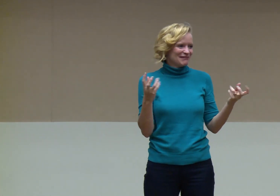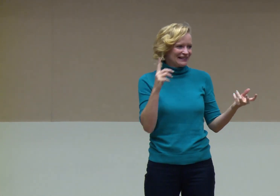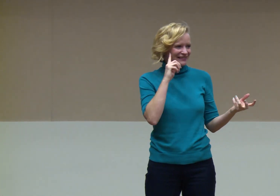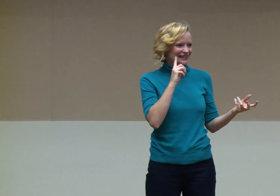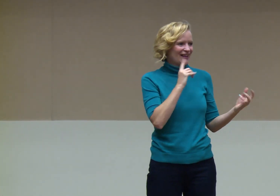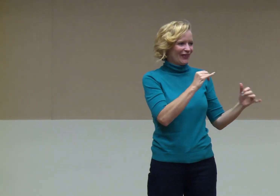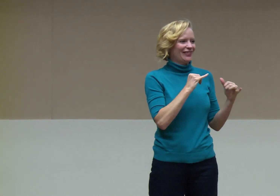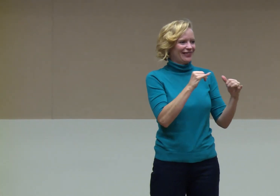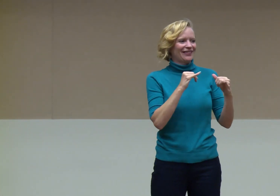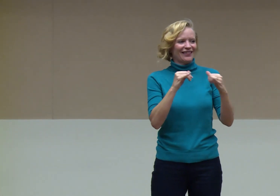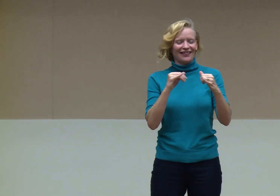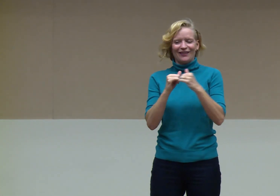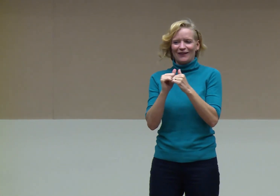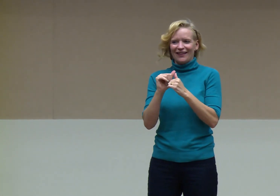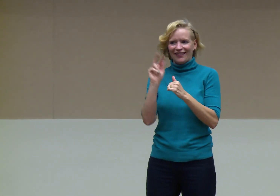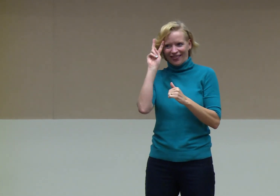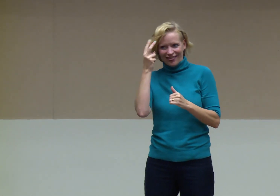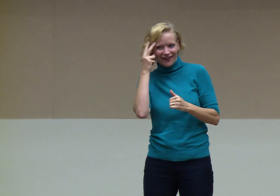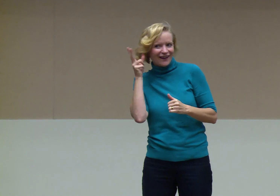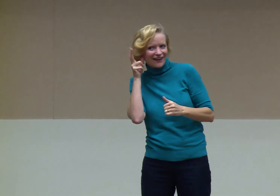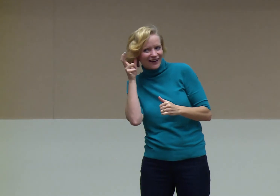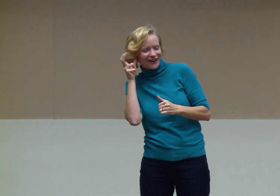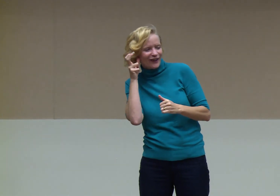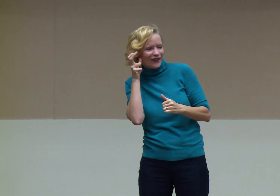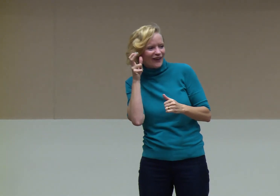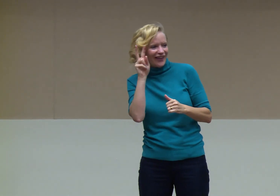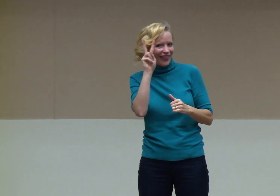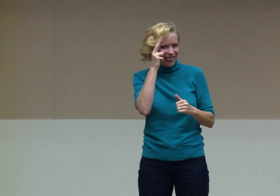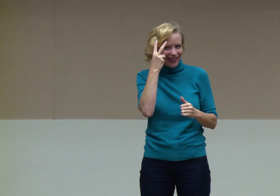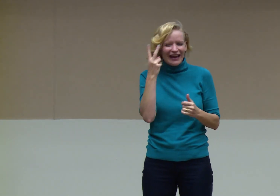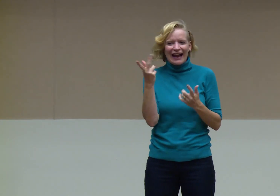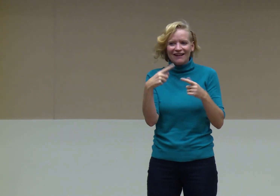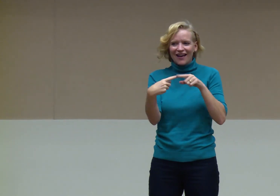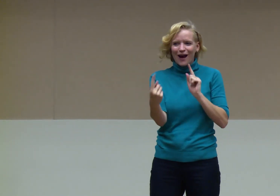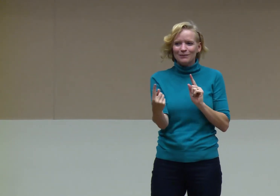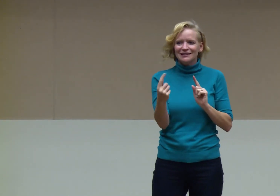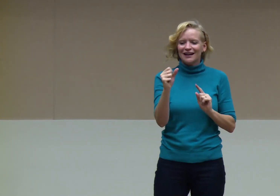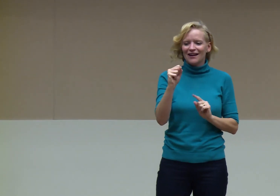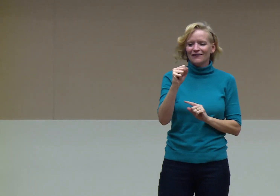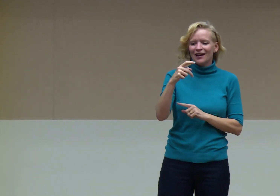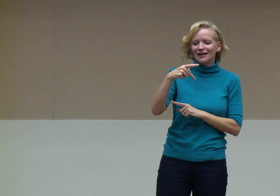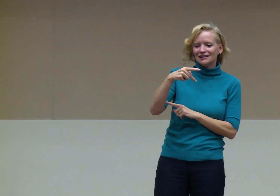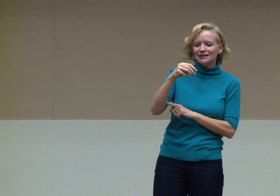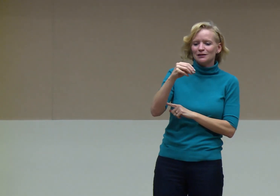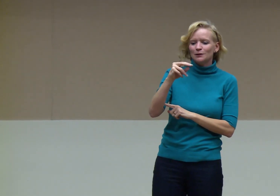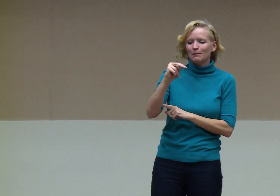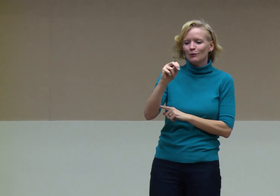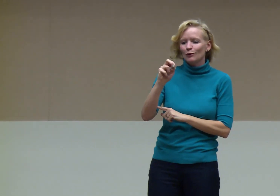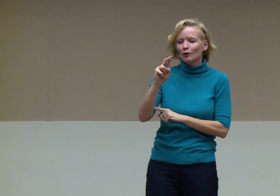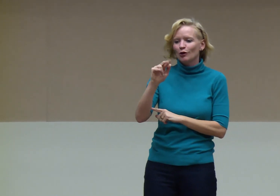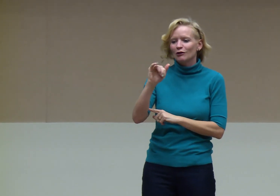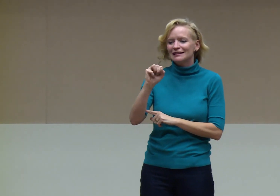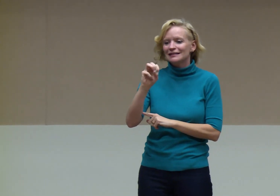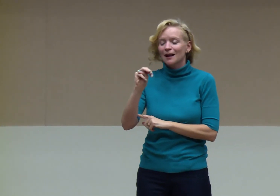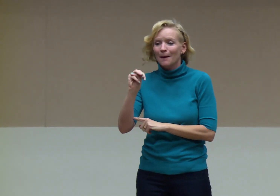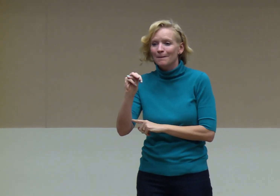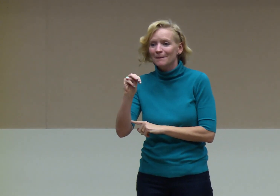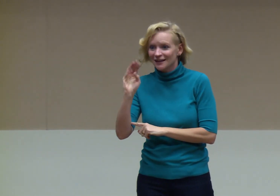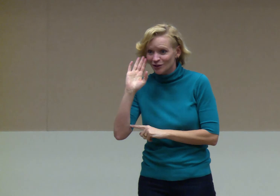Many deaf individuals have similar experiences as me. It's the opposite of a spoonerism.